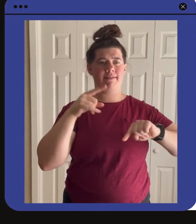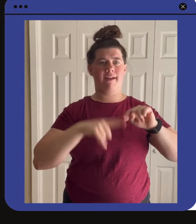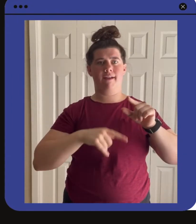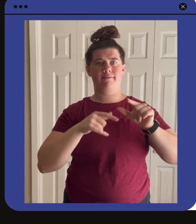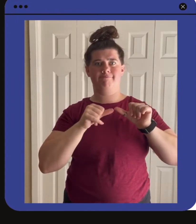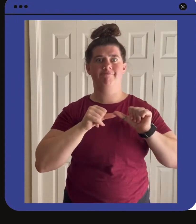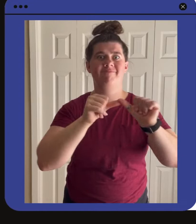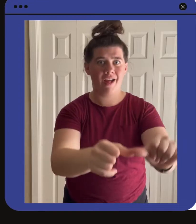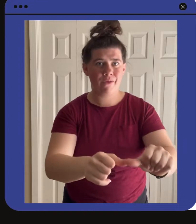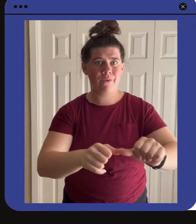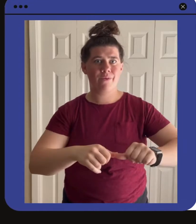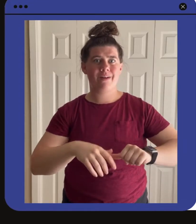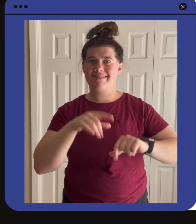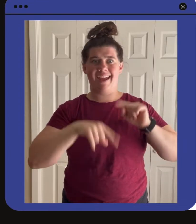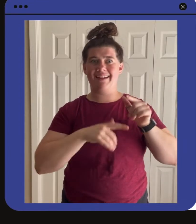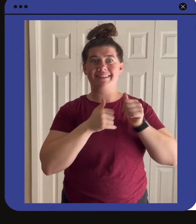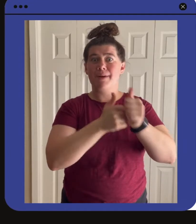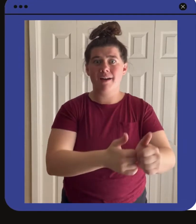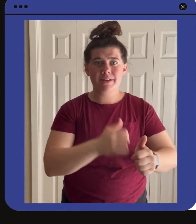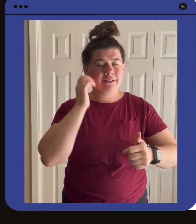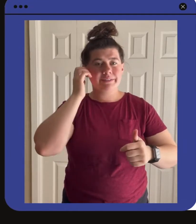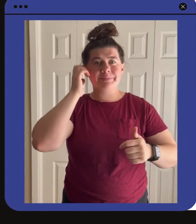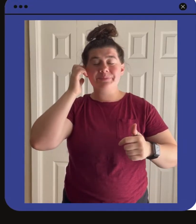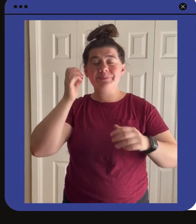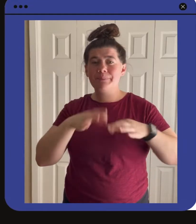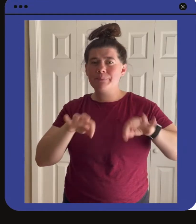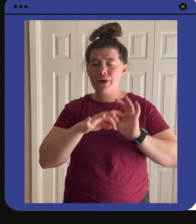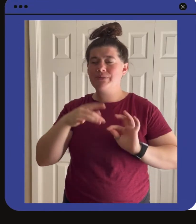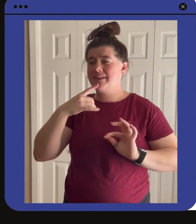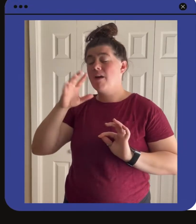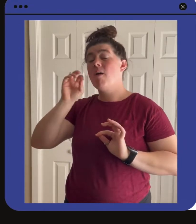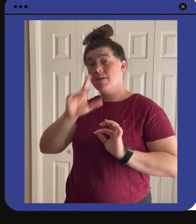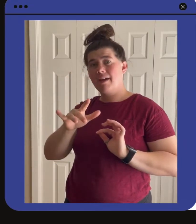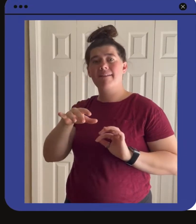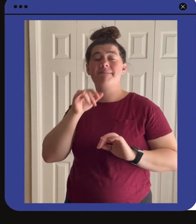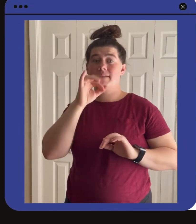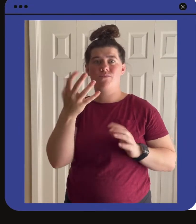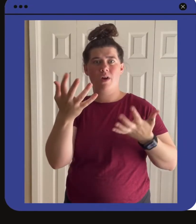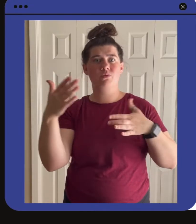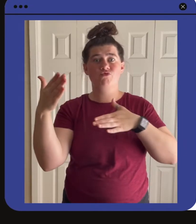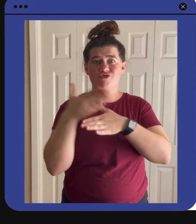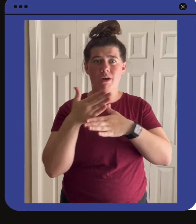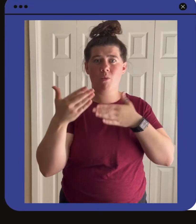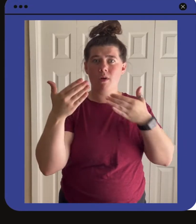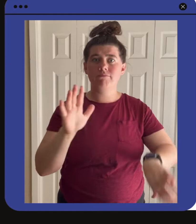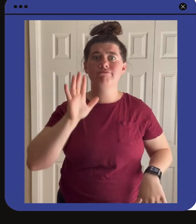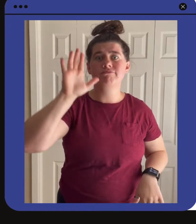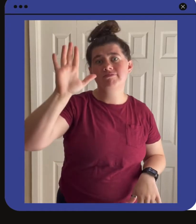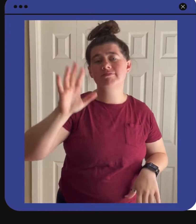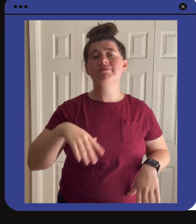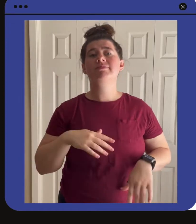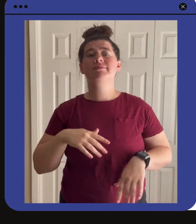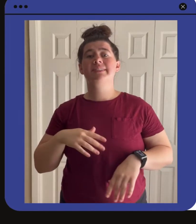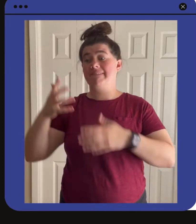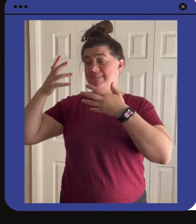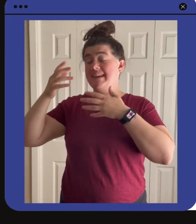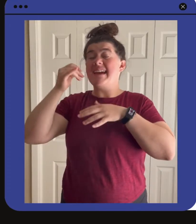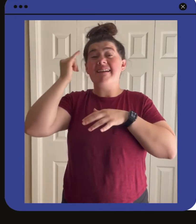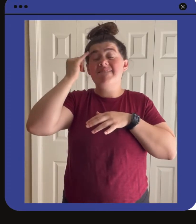Interpreter cannot follow the information. It's important that you say, okay? If you want to share, go ahead and raise your hand